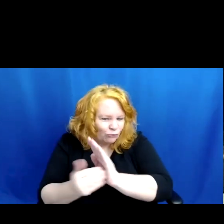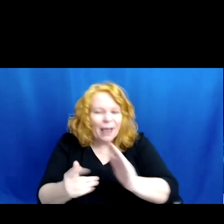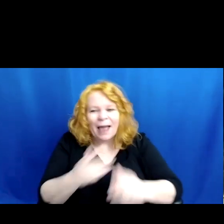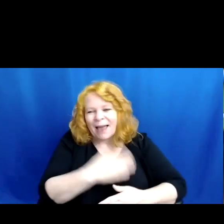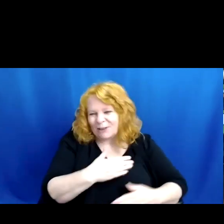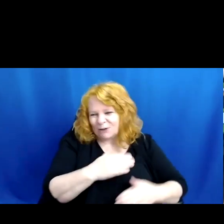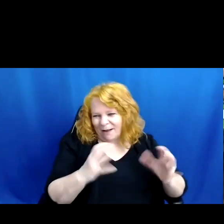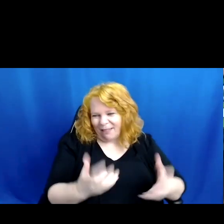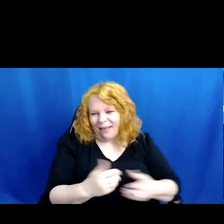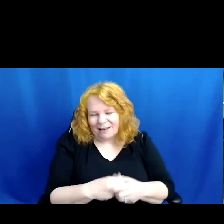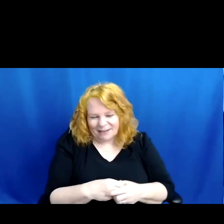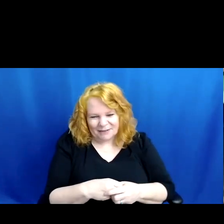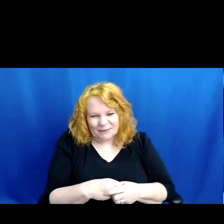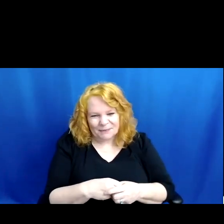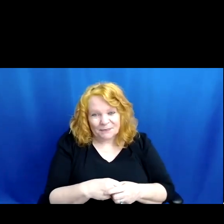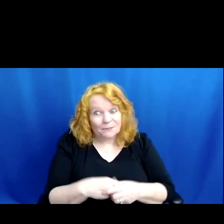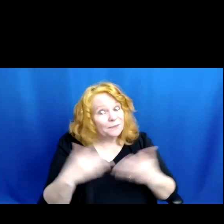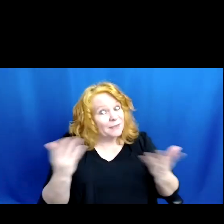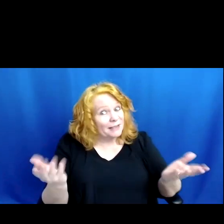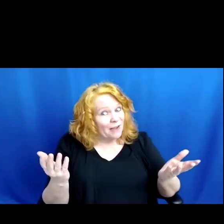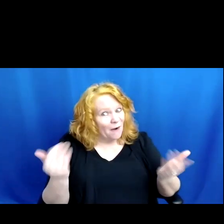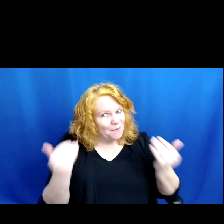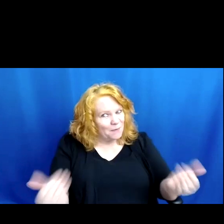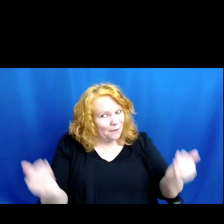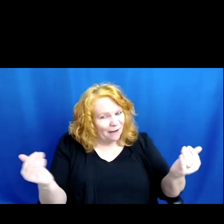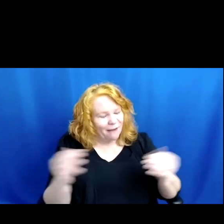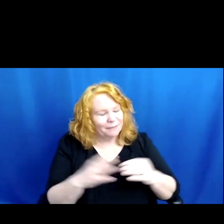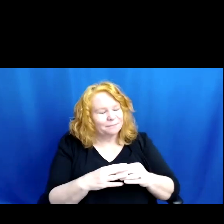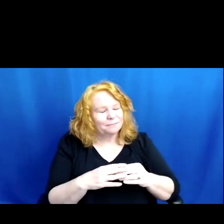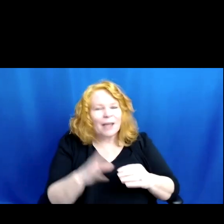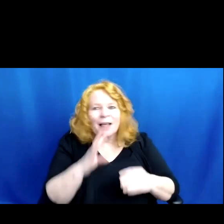So moving on. Let's talk about the Marvin songs.